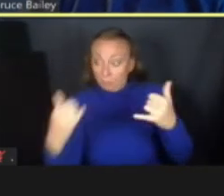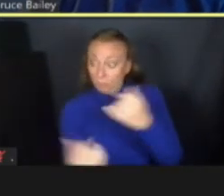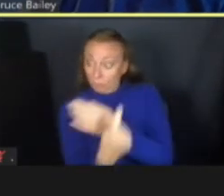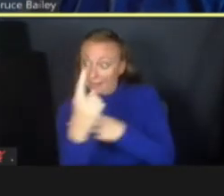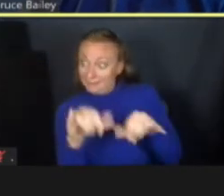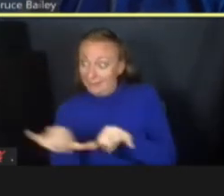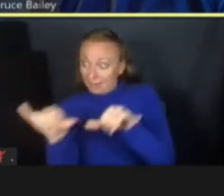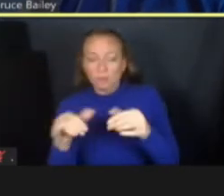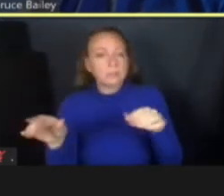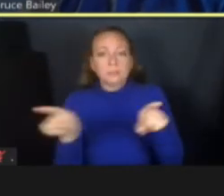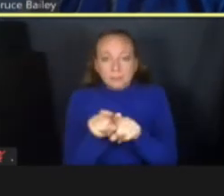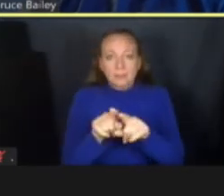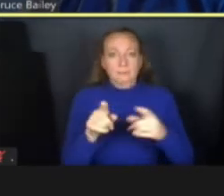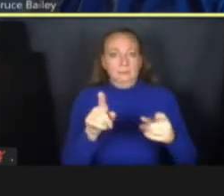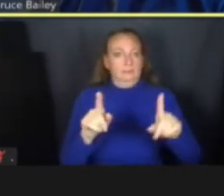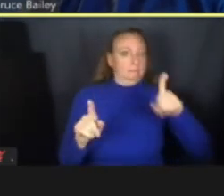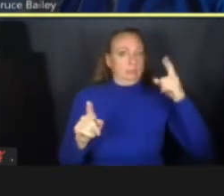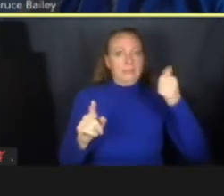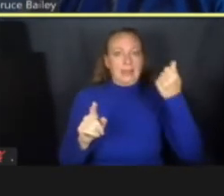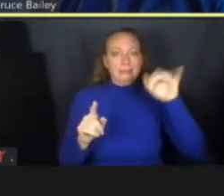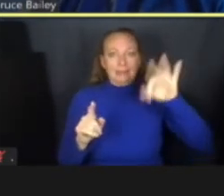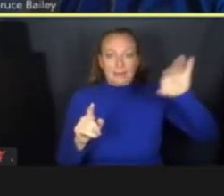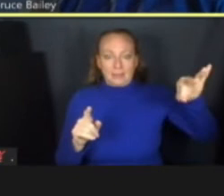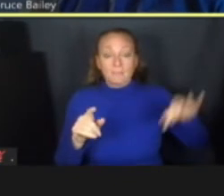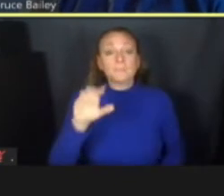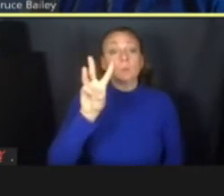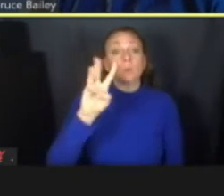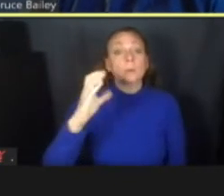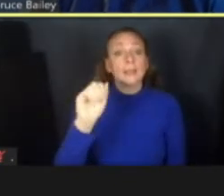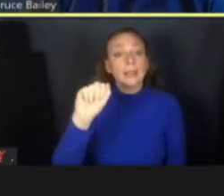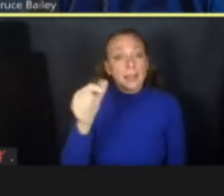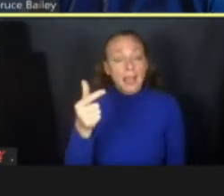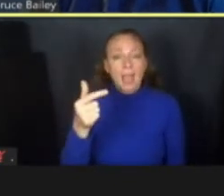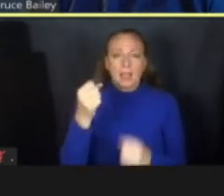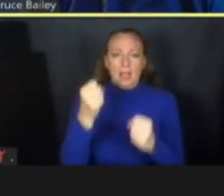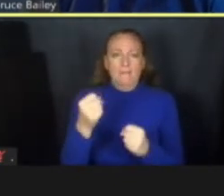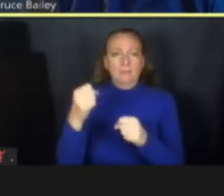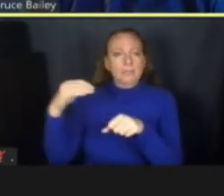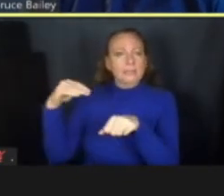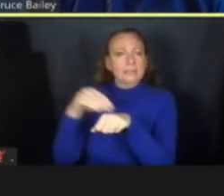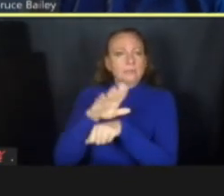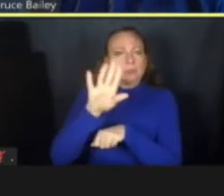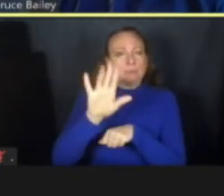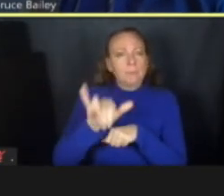WCAG 2 was heavily influenced by these revised, by the original set of 508 standards.